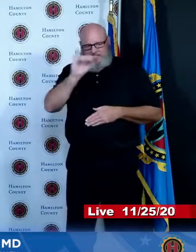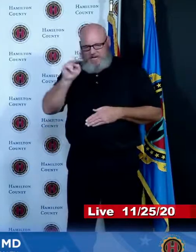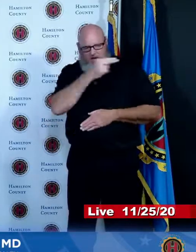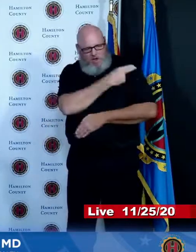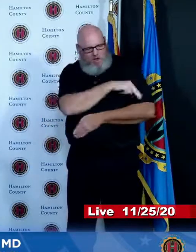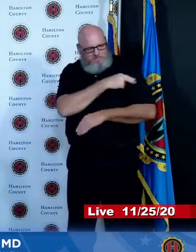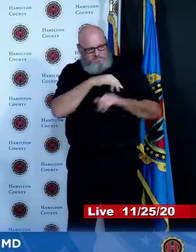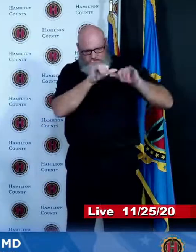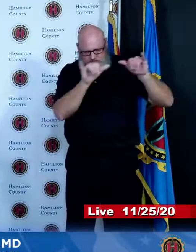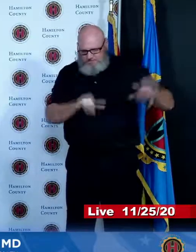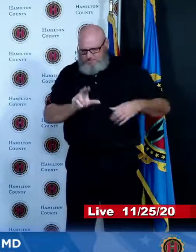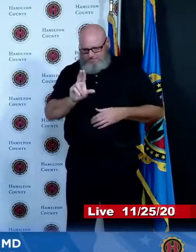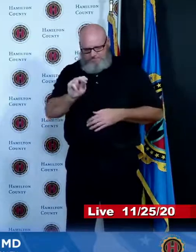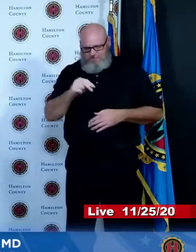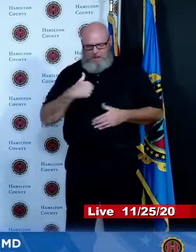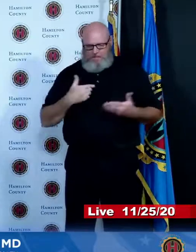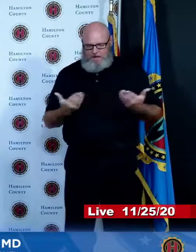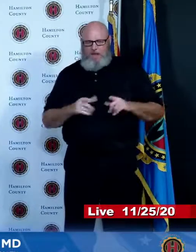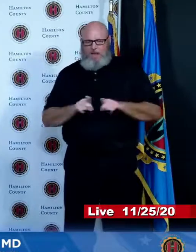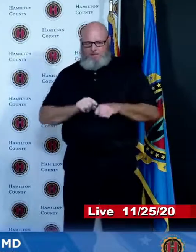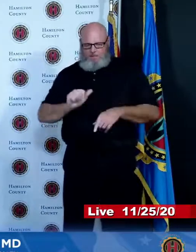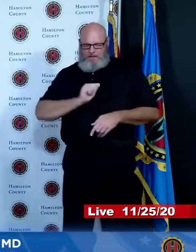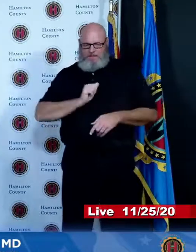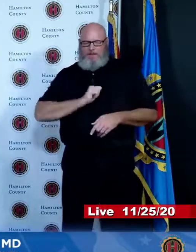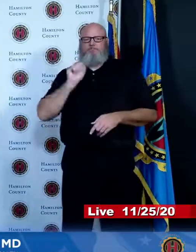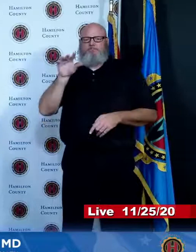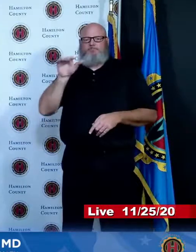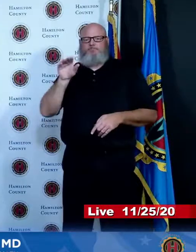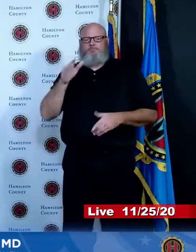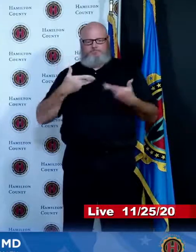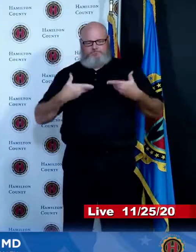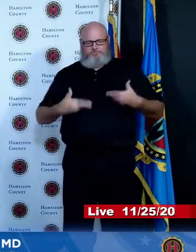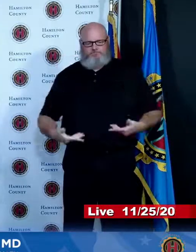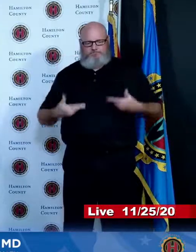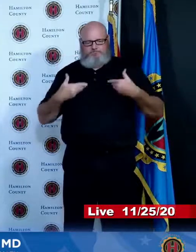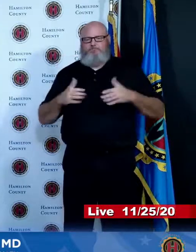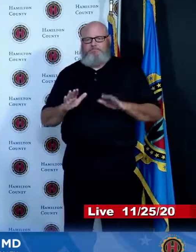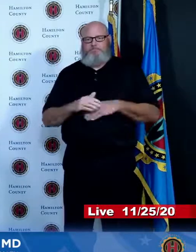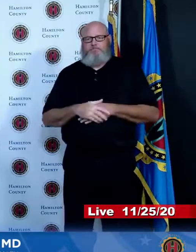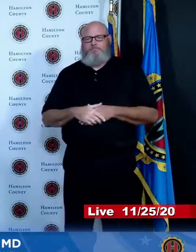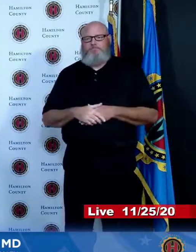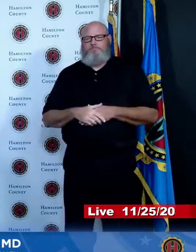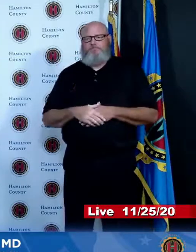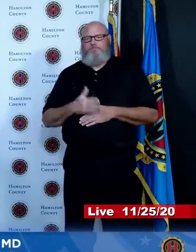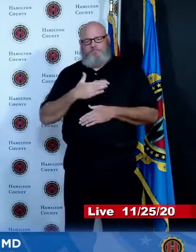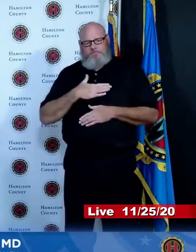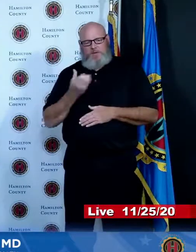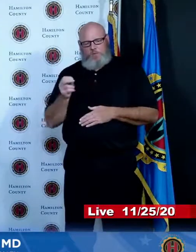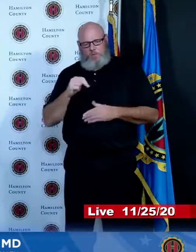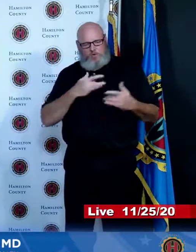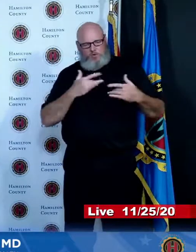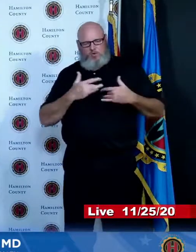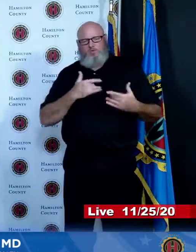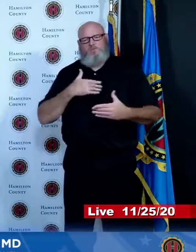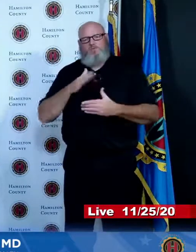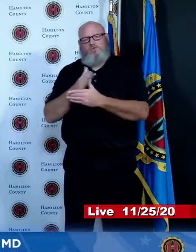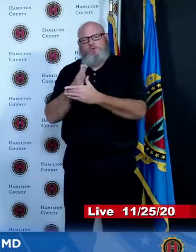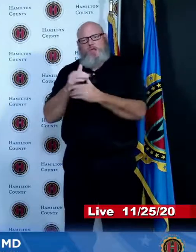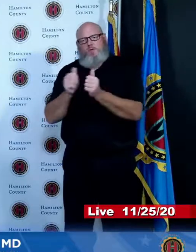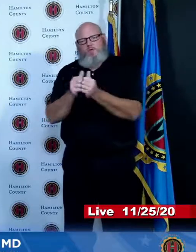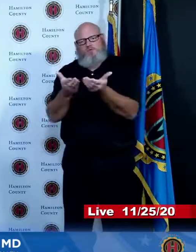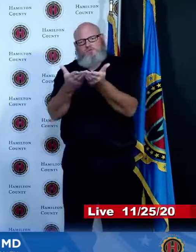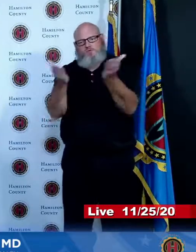I've looked at the data for both the Pfizer and Moderna vaccines and their initial data looks